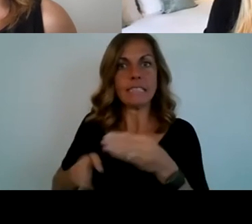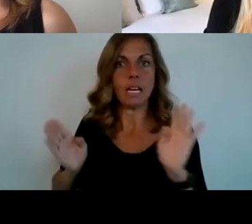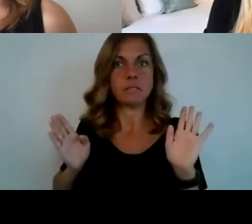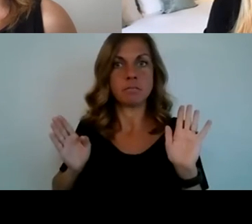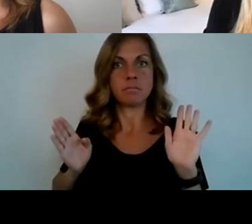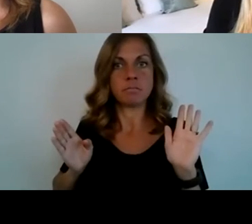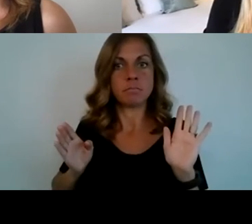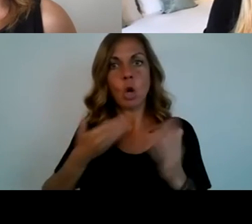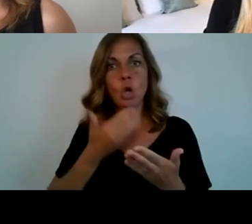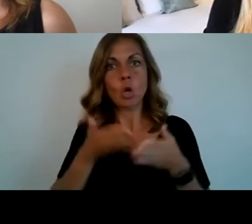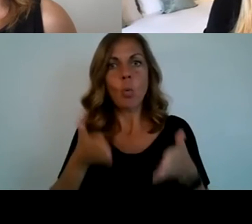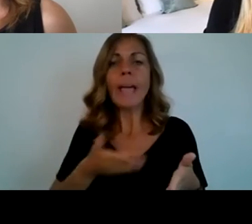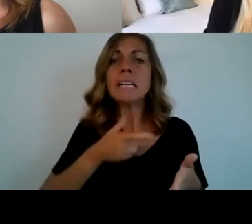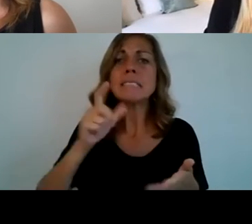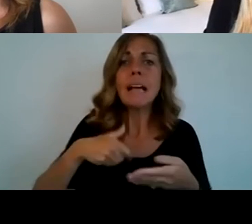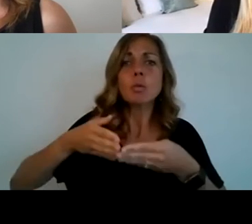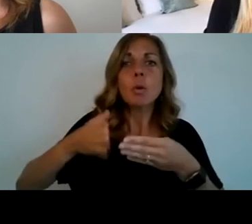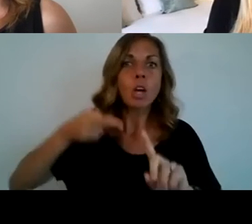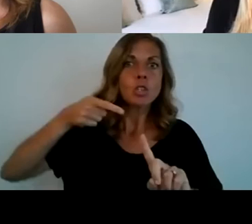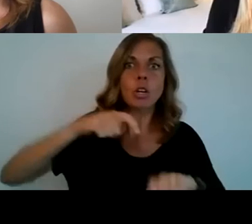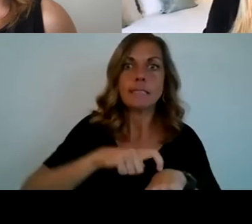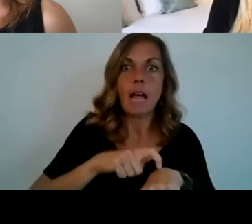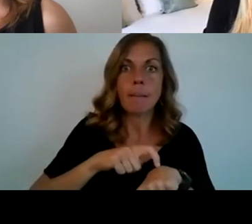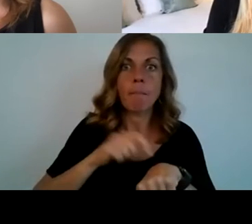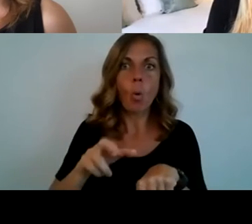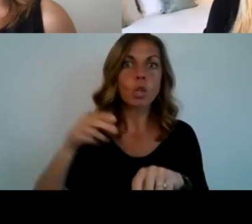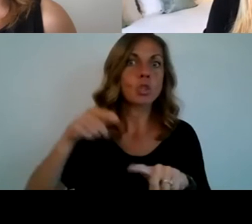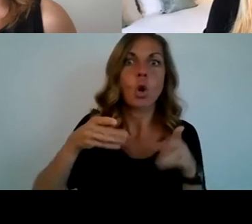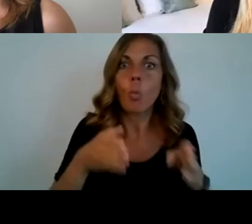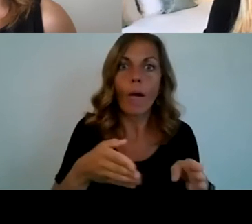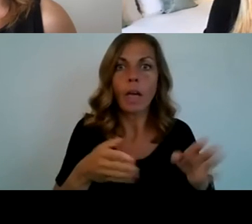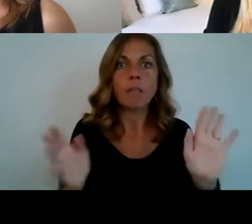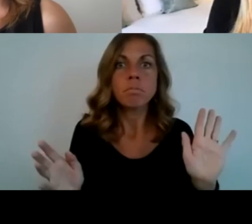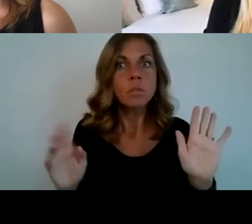necessarily at a certain time. Or in a certain manner. Like, it just it is more important